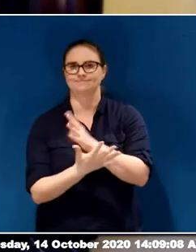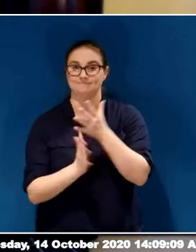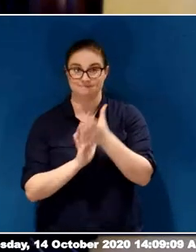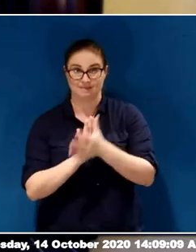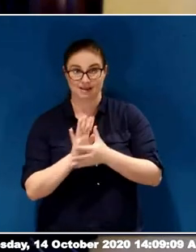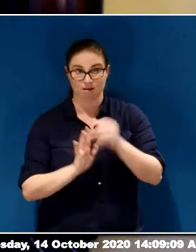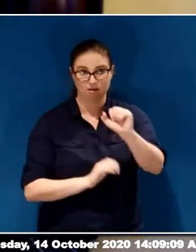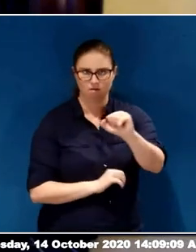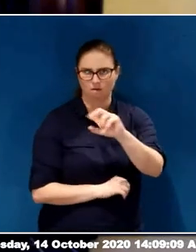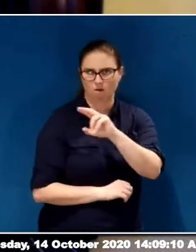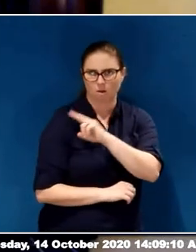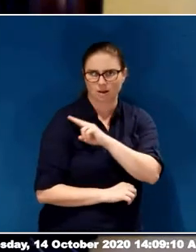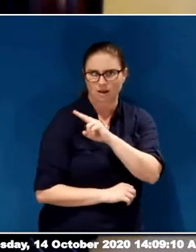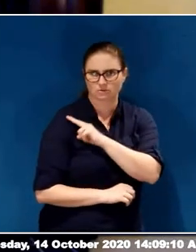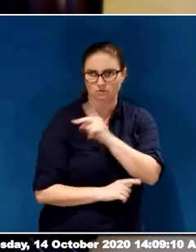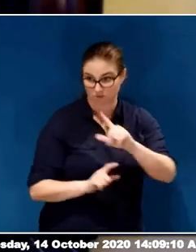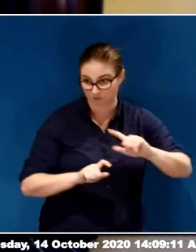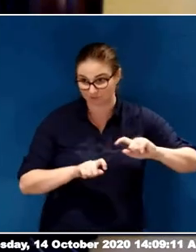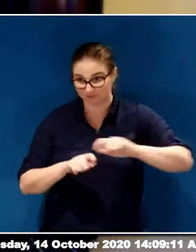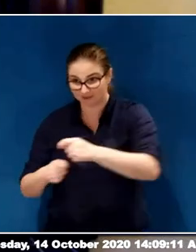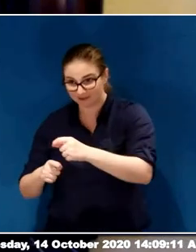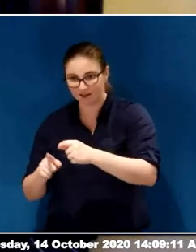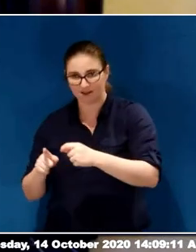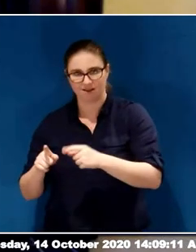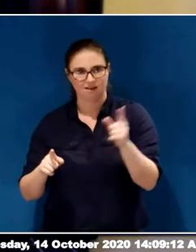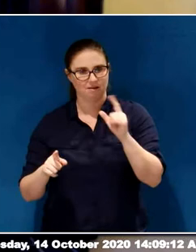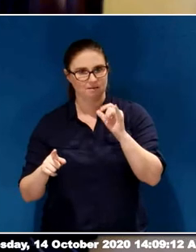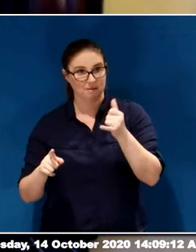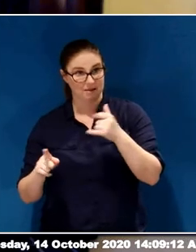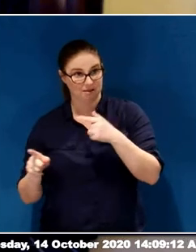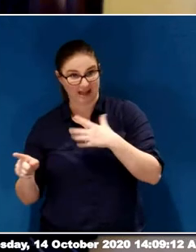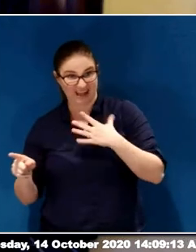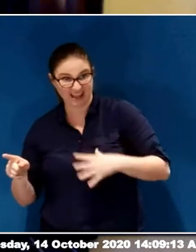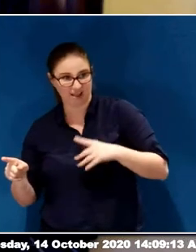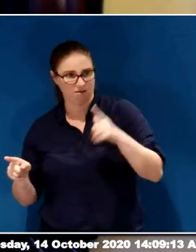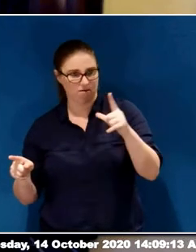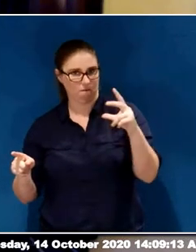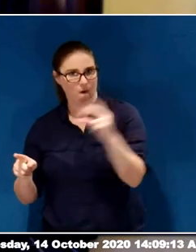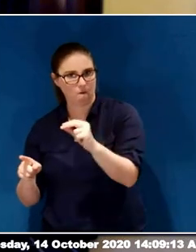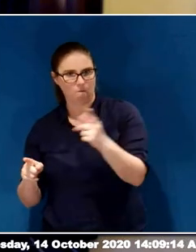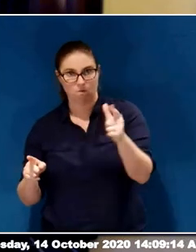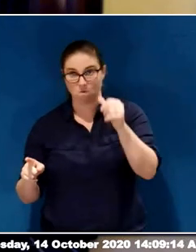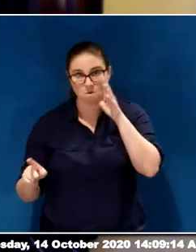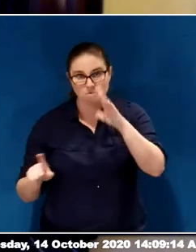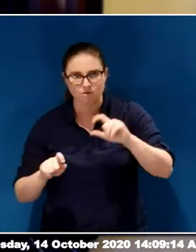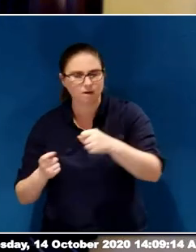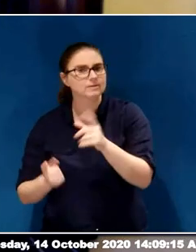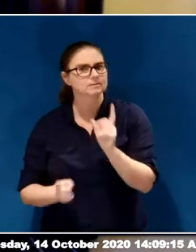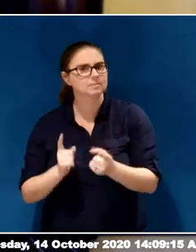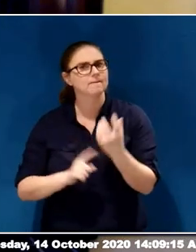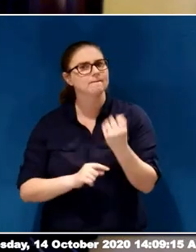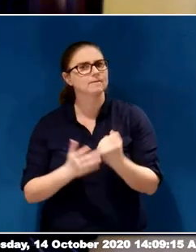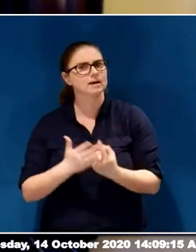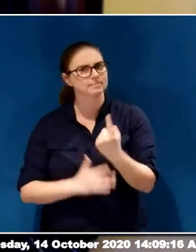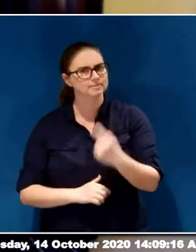And as indicated earlier, each State has their own policy and guidance provided